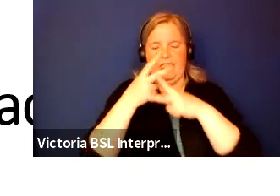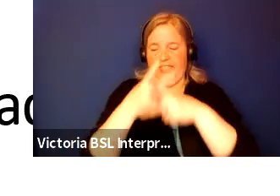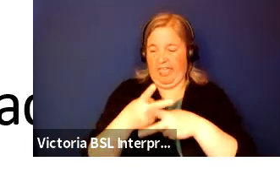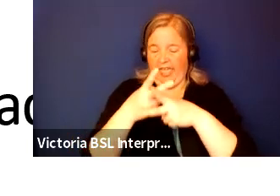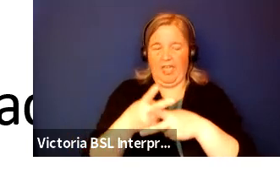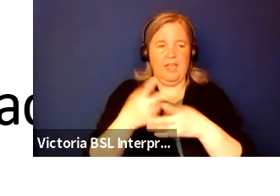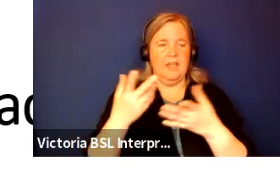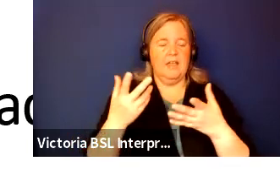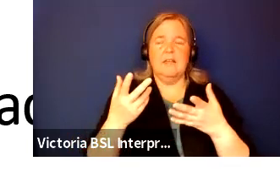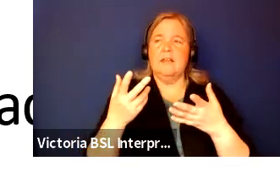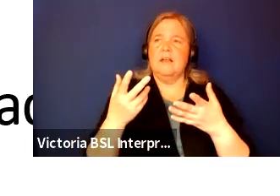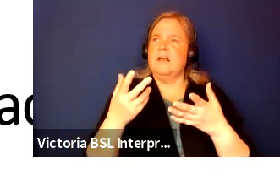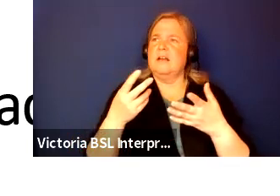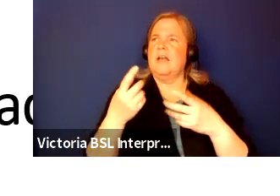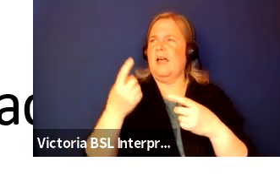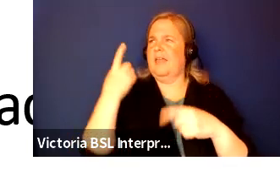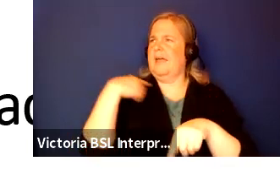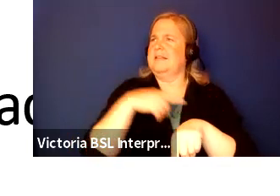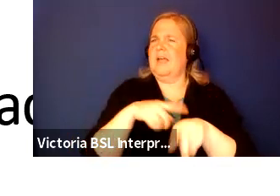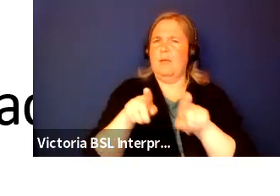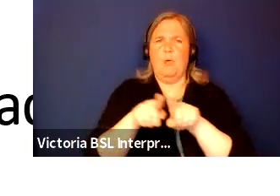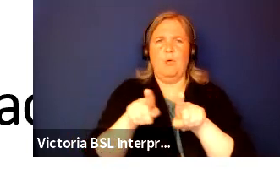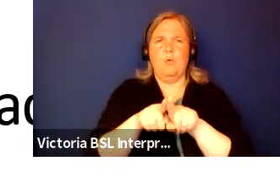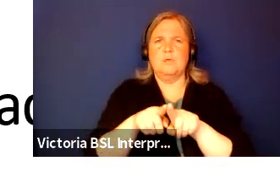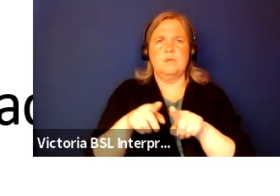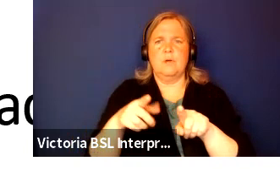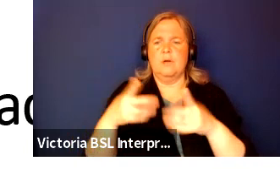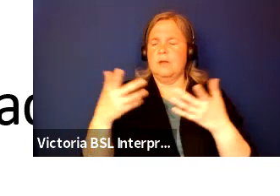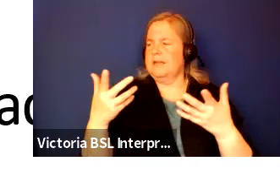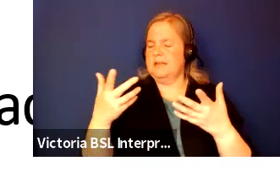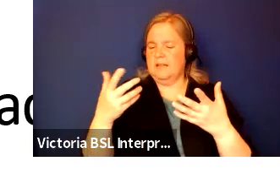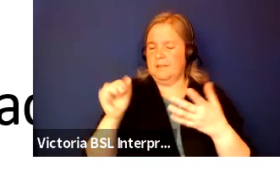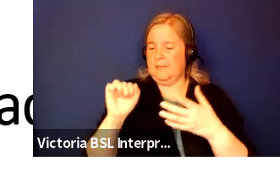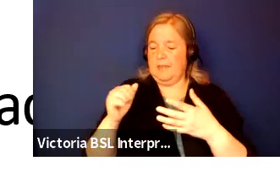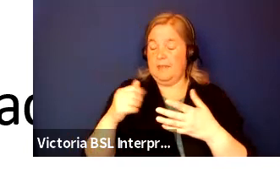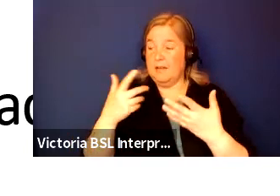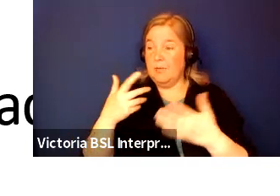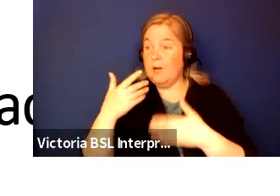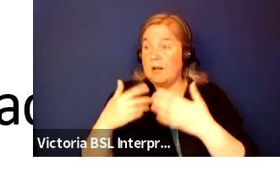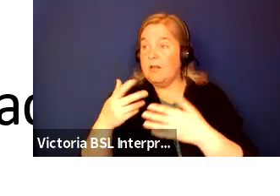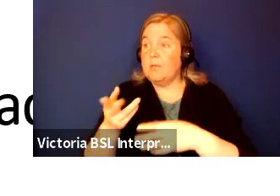And that time also that did not get back their job and in